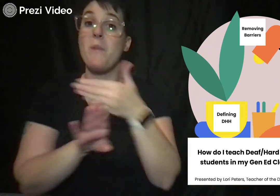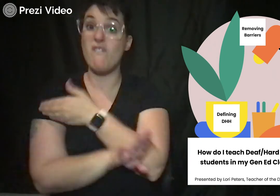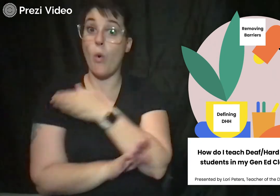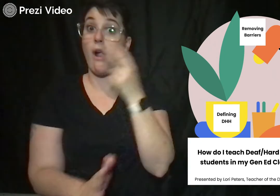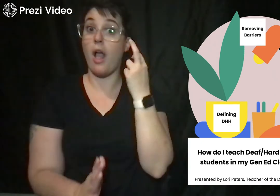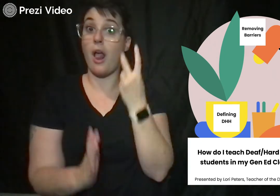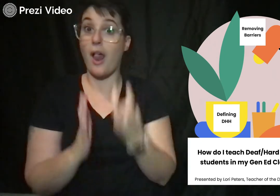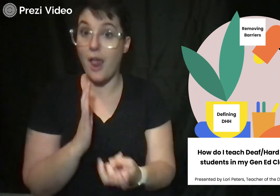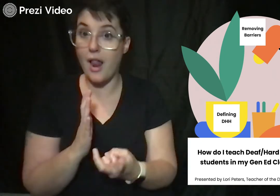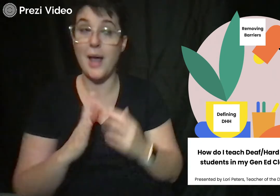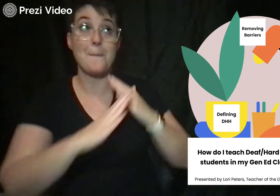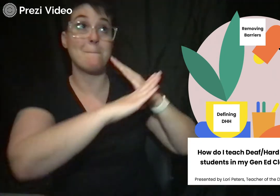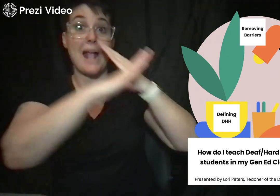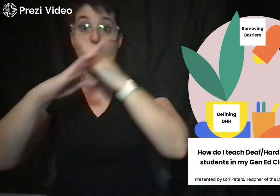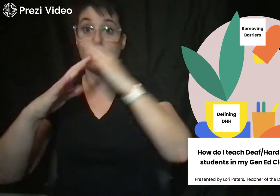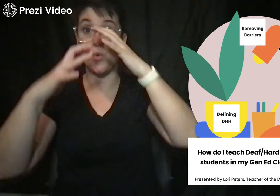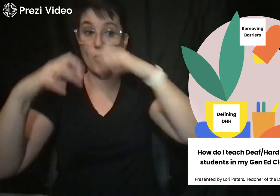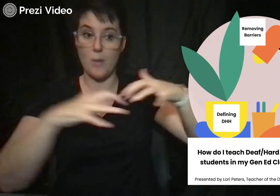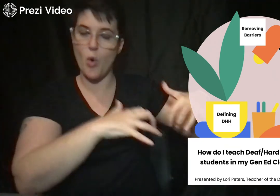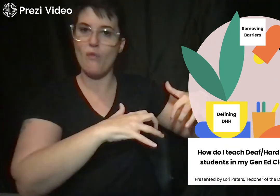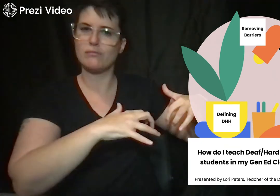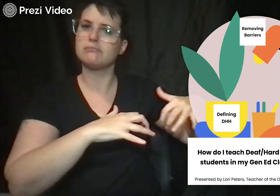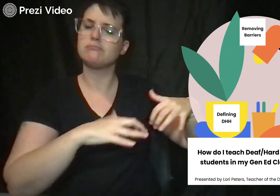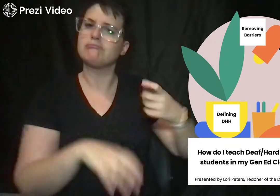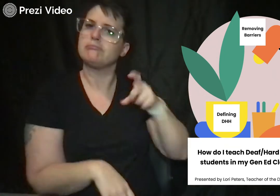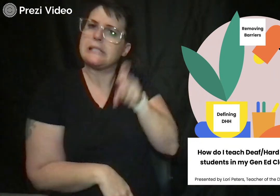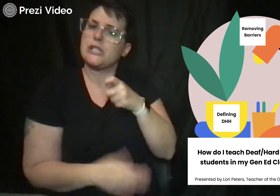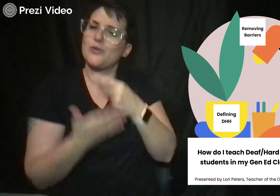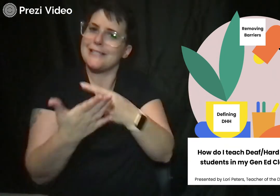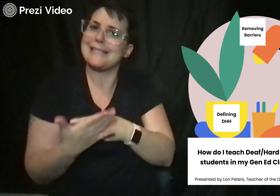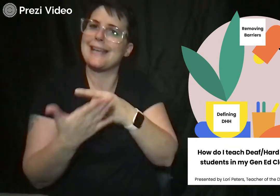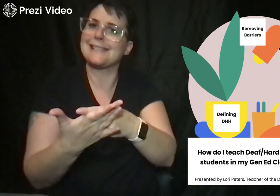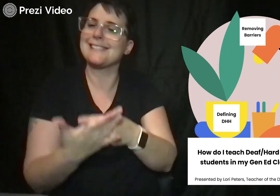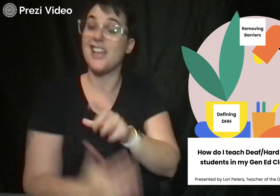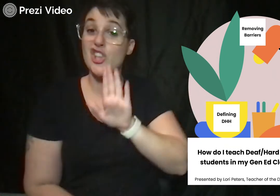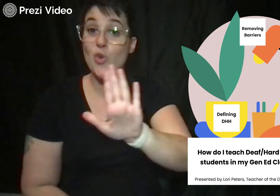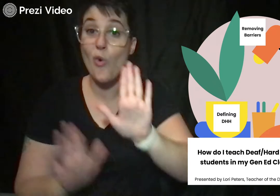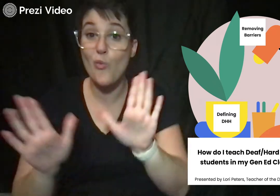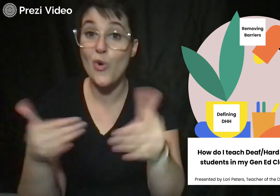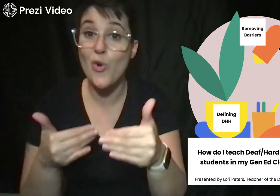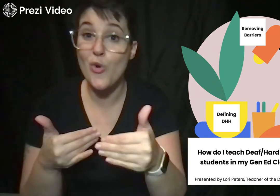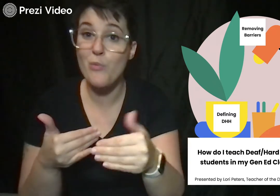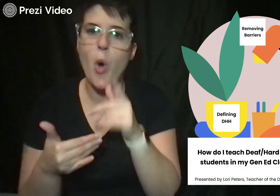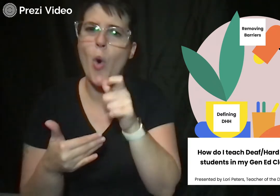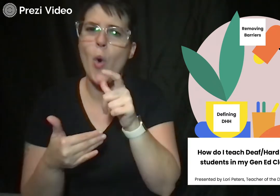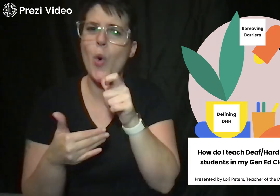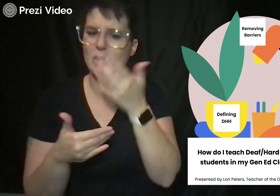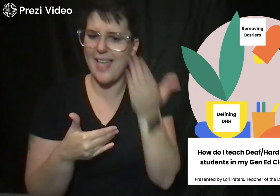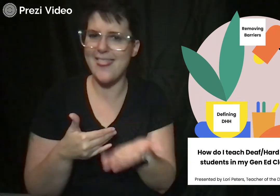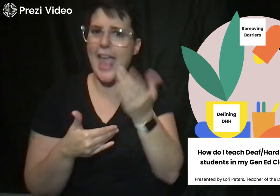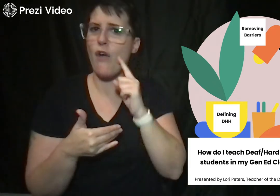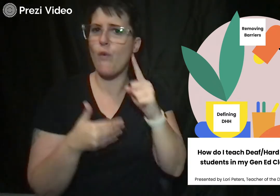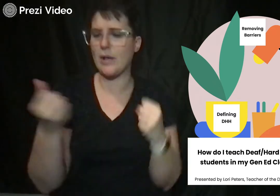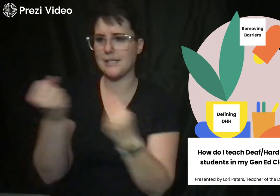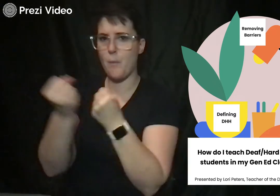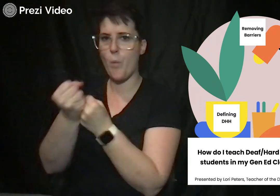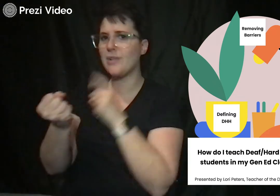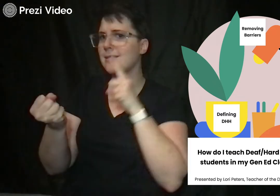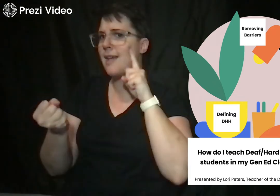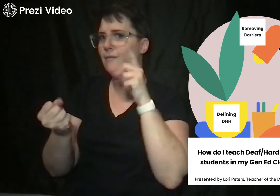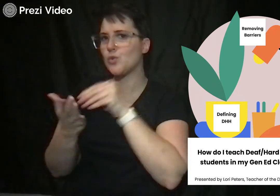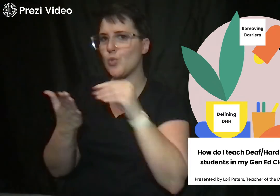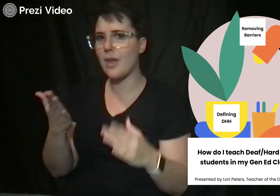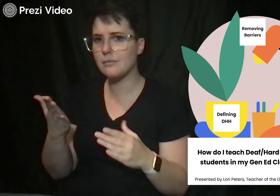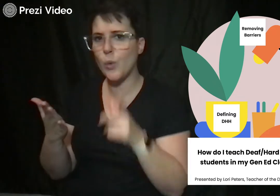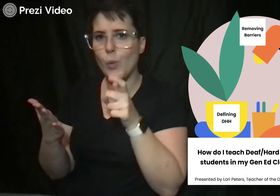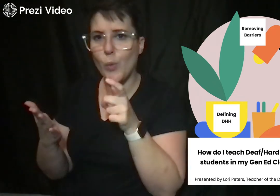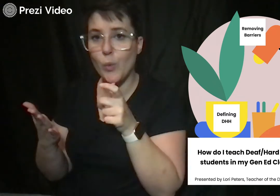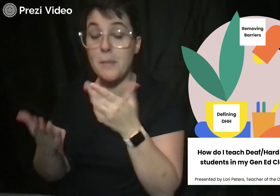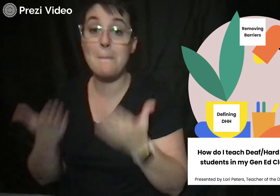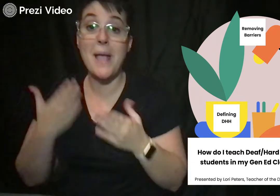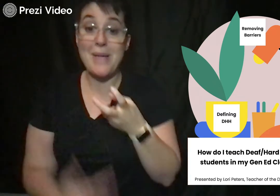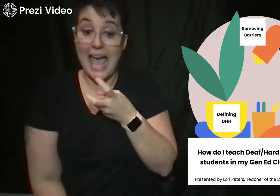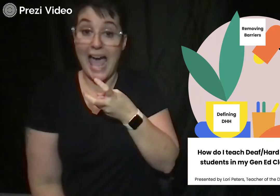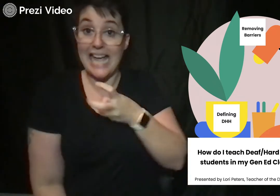Before we dive into removing barriers, we need to discuss who is in your room supporting DHH students.